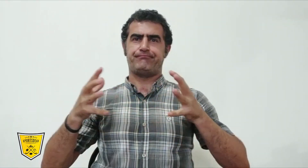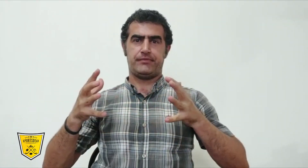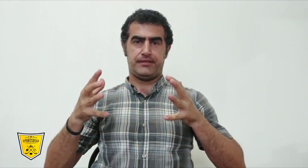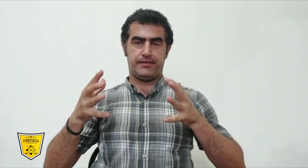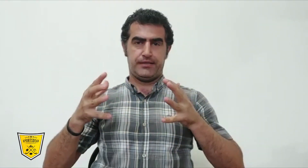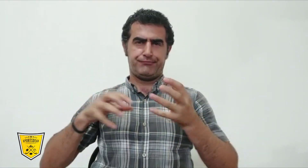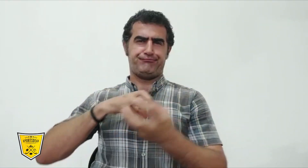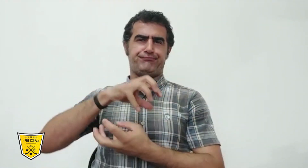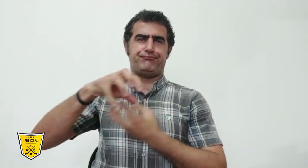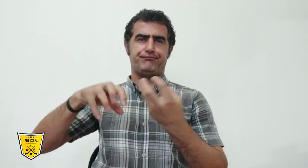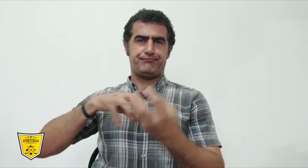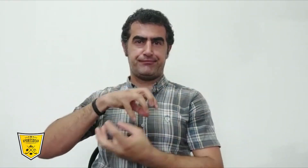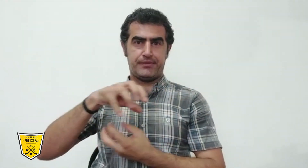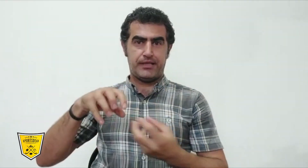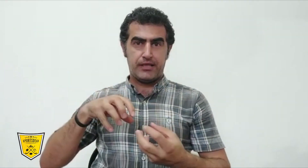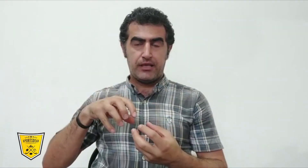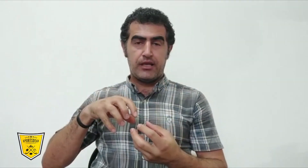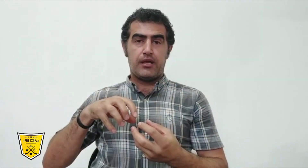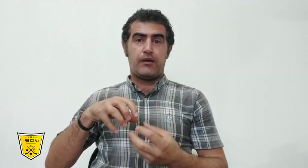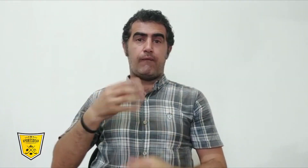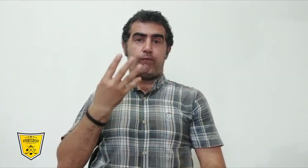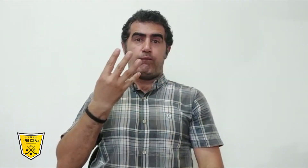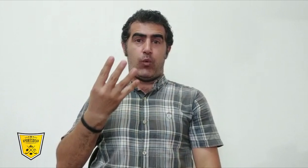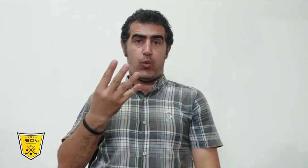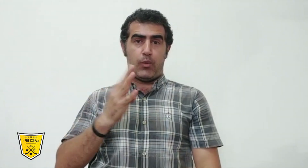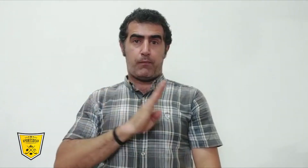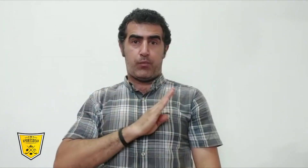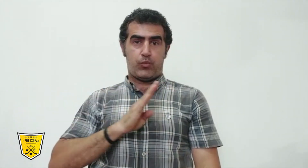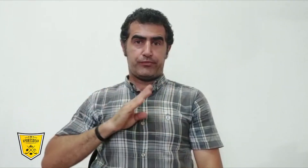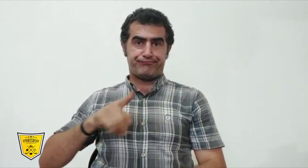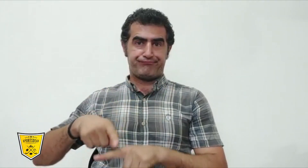with the temporary suspension of four (4) members.